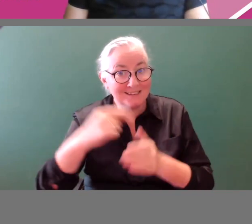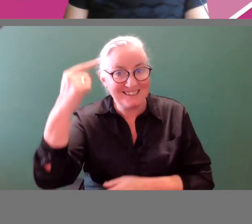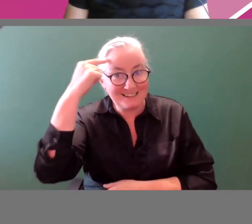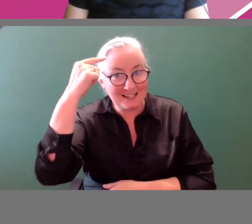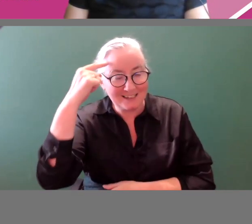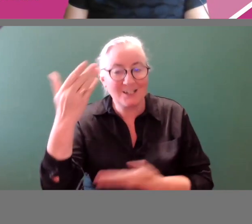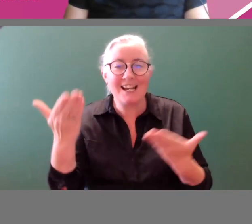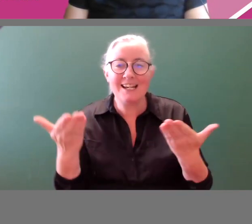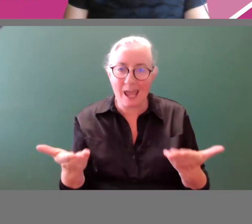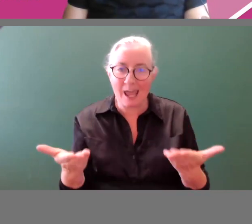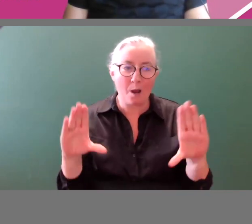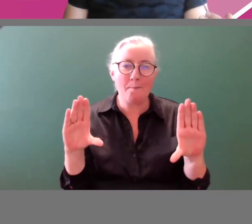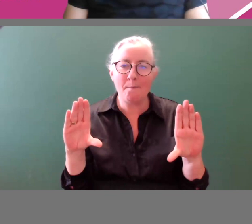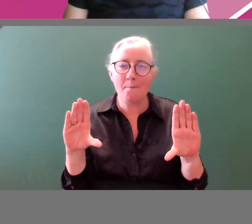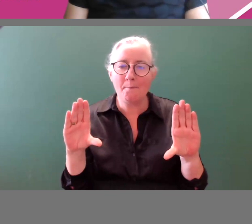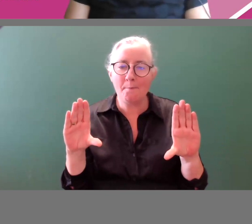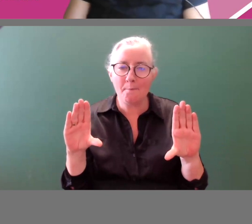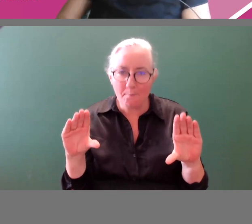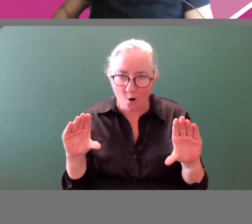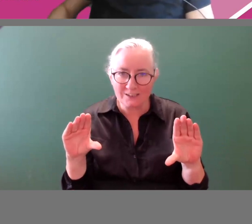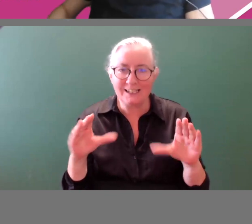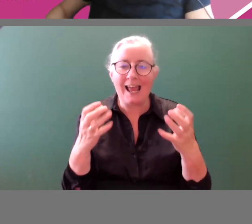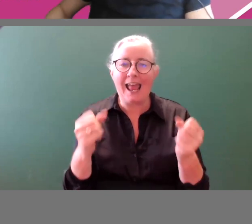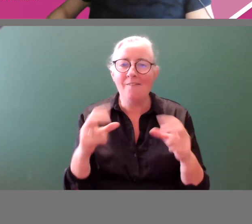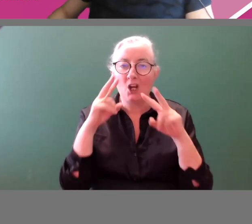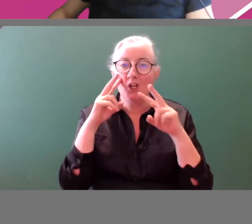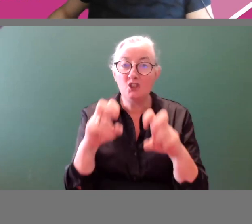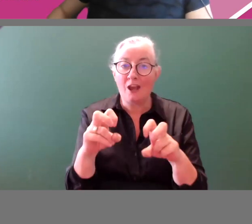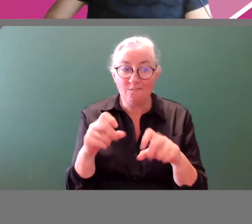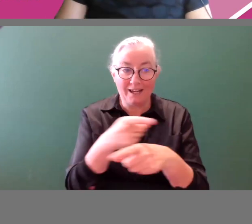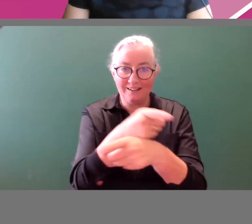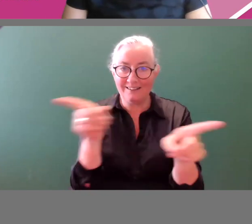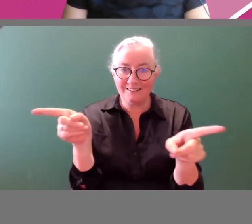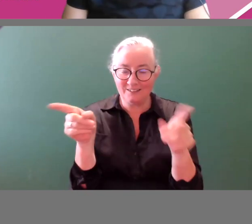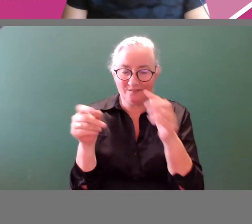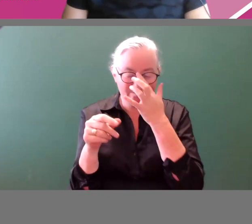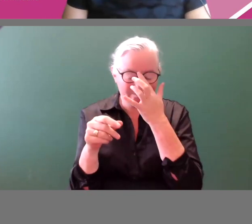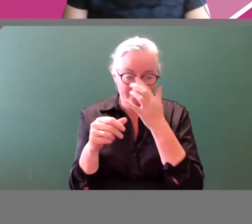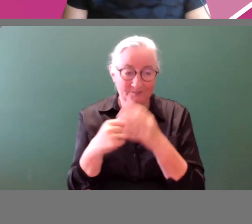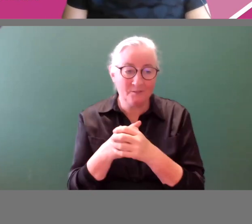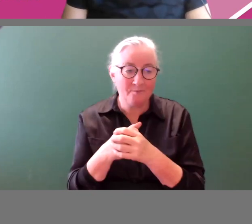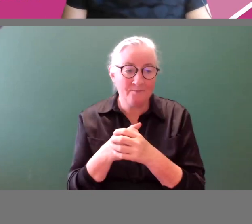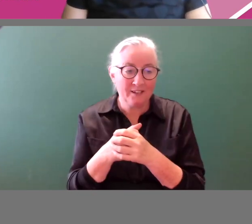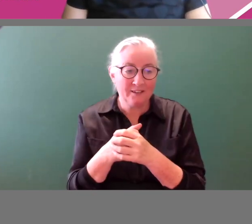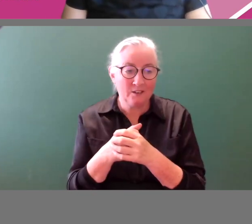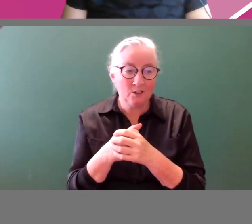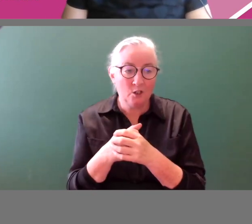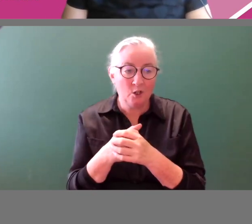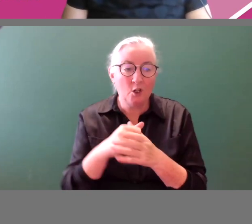you have a little survey on screen for you to do, it will be on Slido and it says ‘which driver for